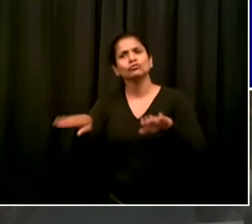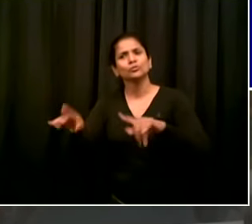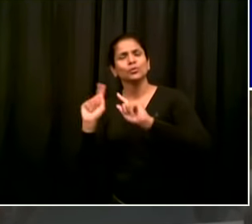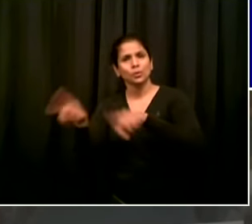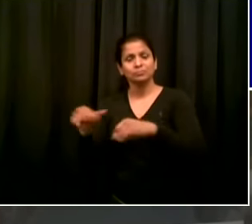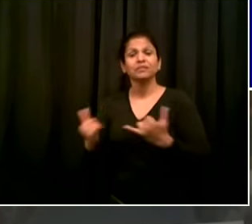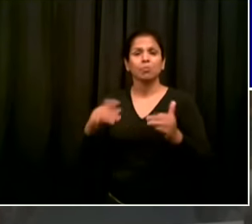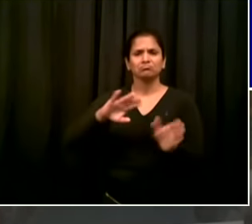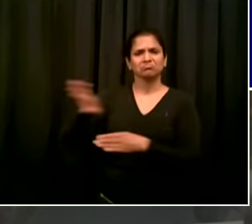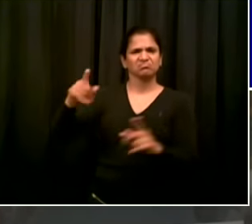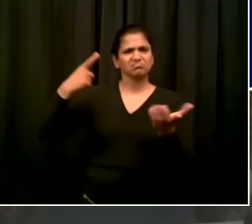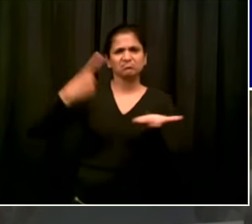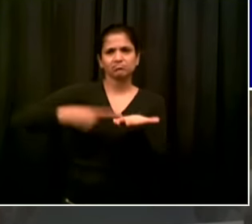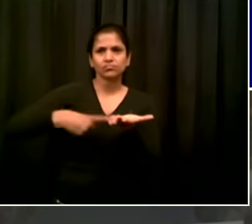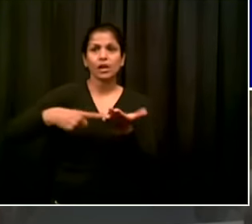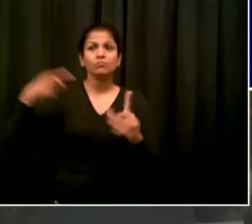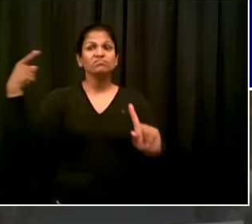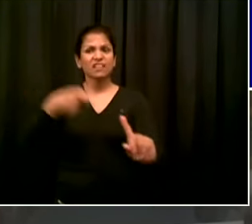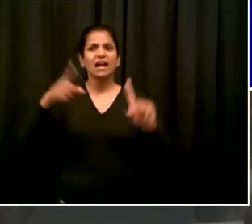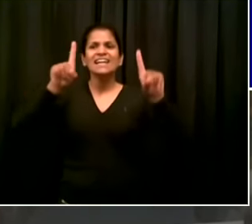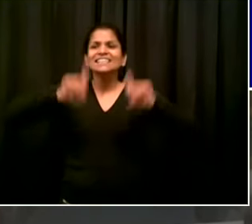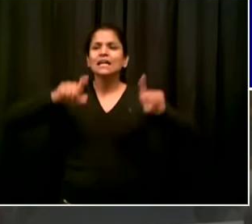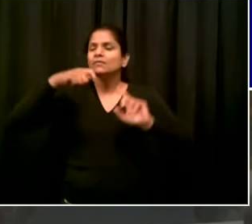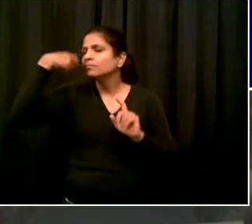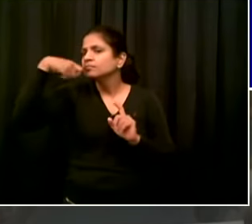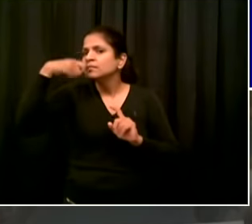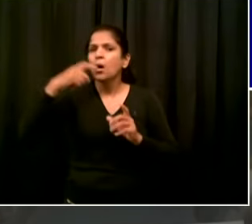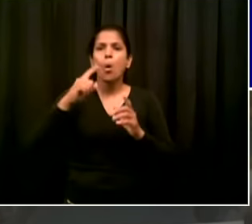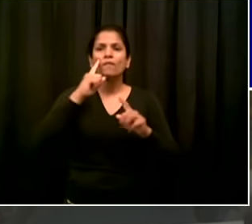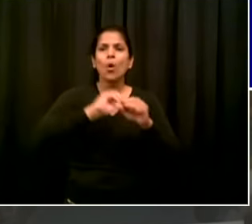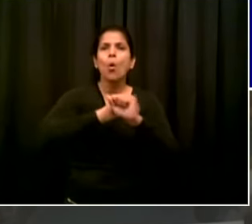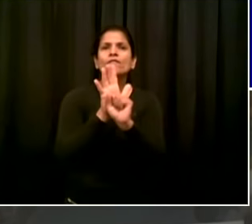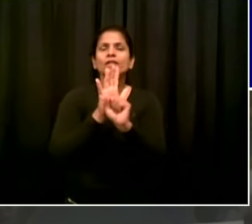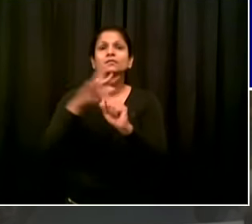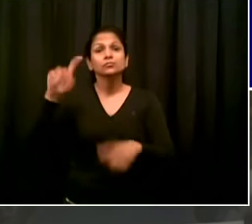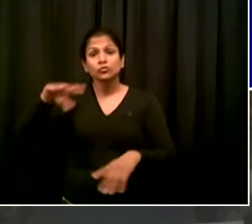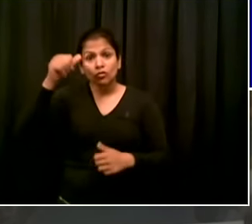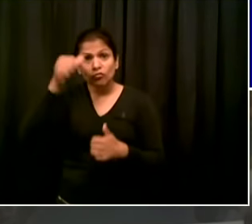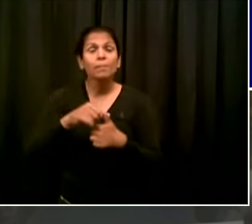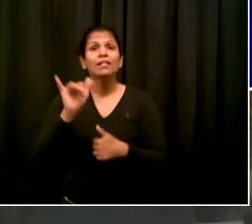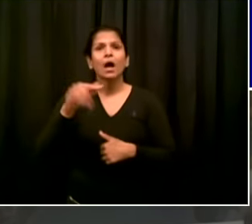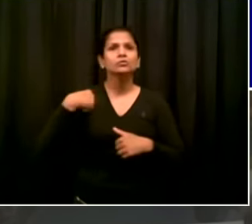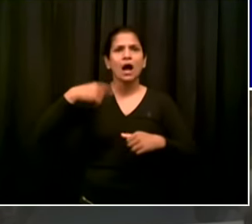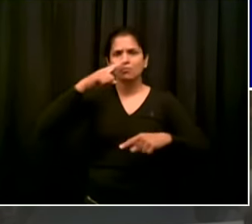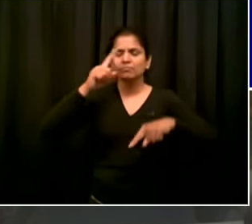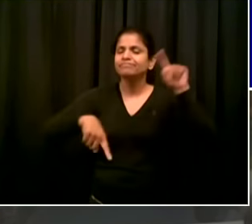PUBLIC HOUSING, IT WAS MADE A PRIORITY TO MAKE SURE THAT THEY GET THE SUPPOR T. WE ARE GOING TO KEEP BUILDING IT